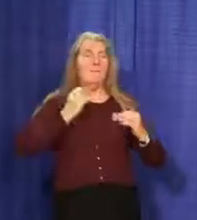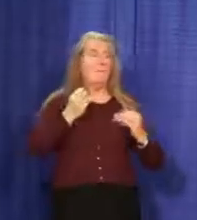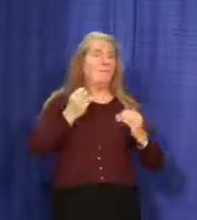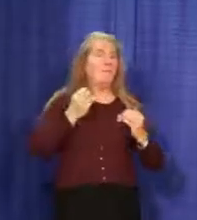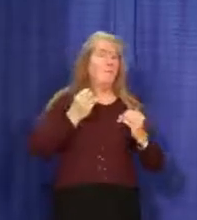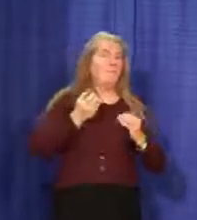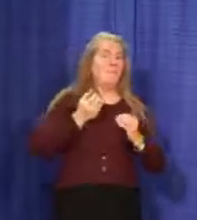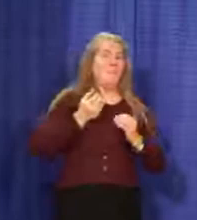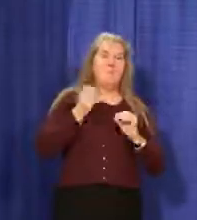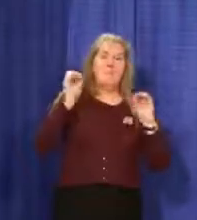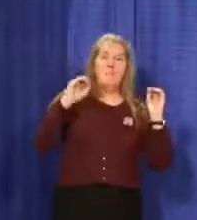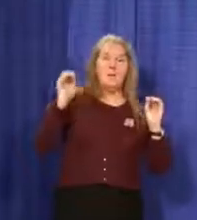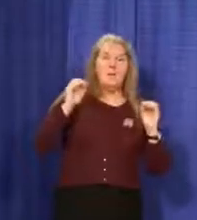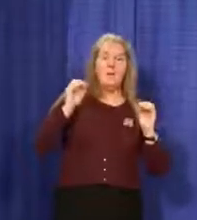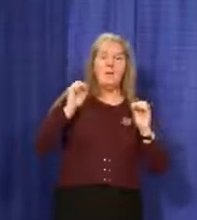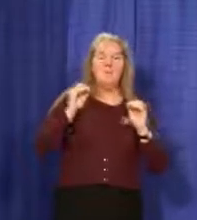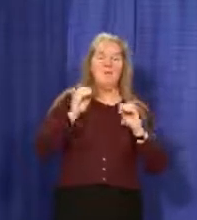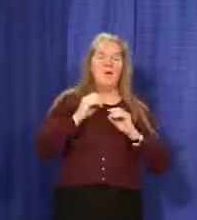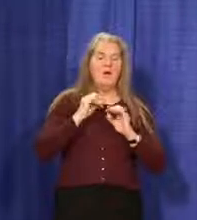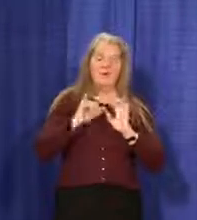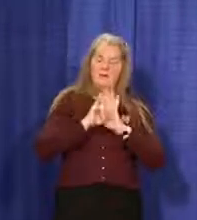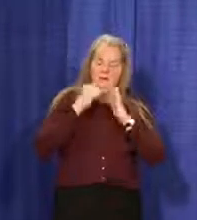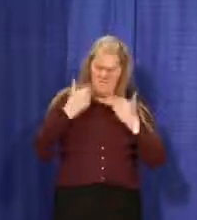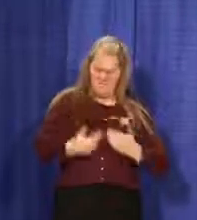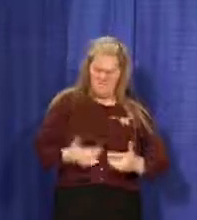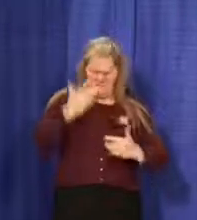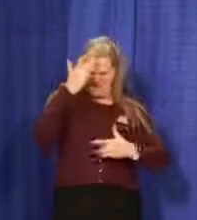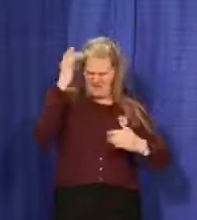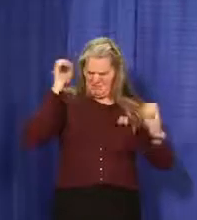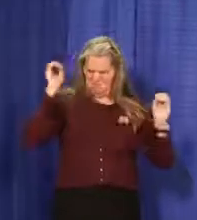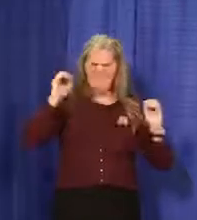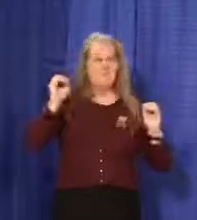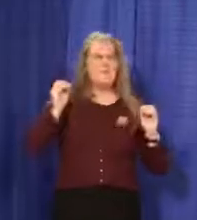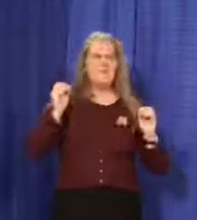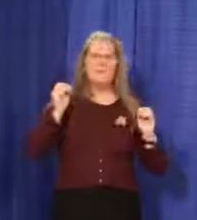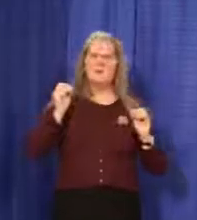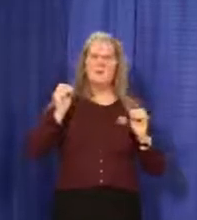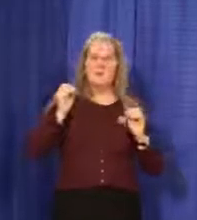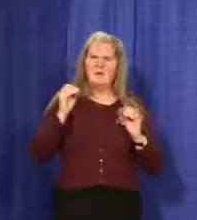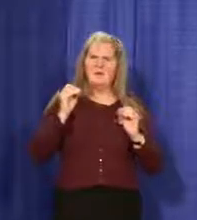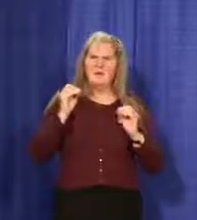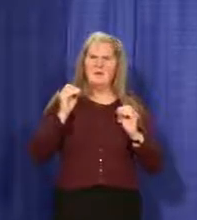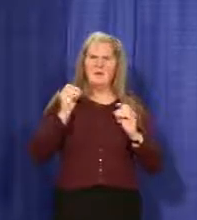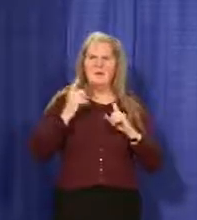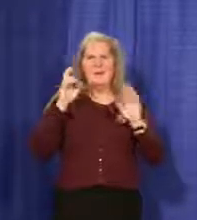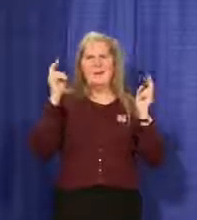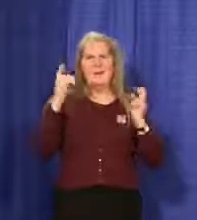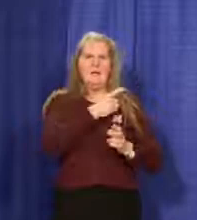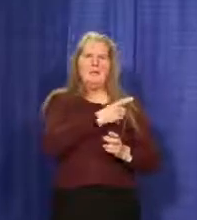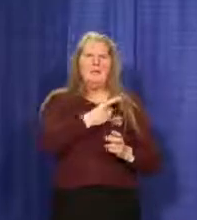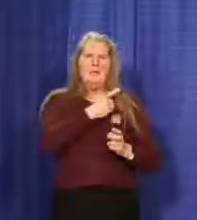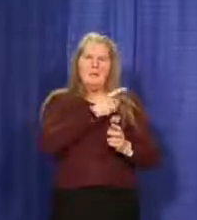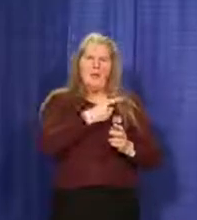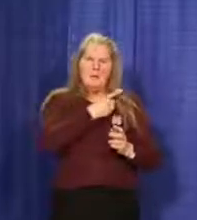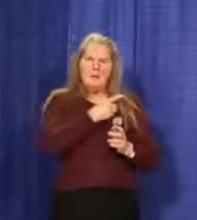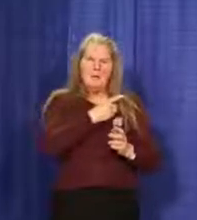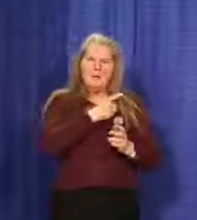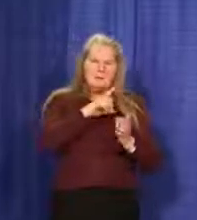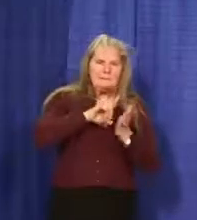themselves either to -- it does not light up. It is a detective story.